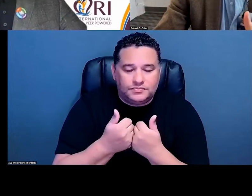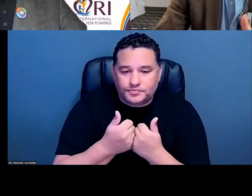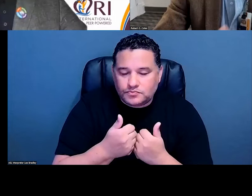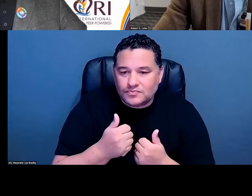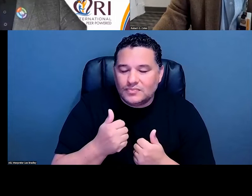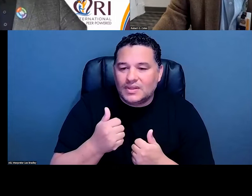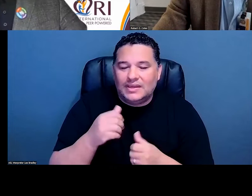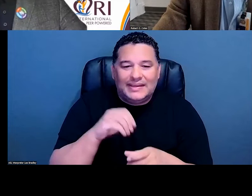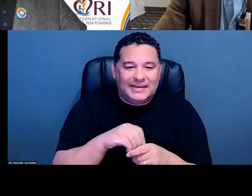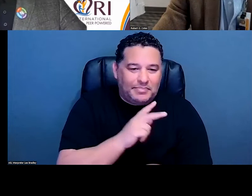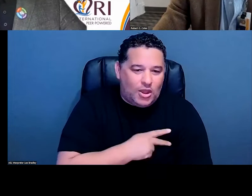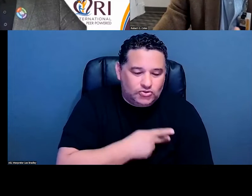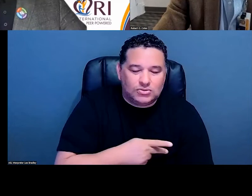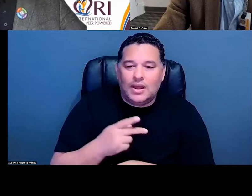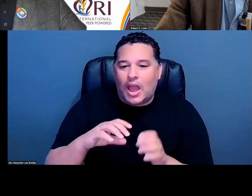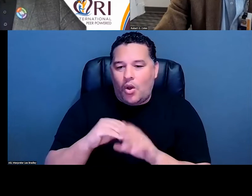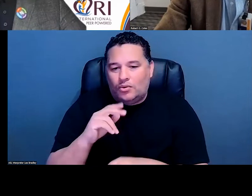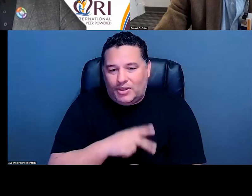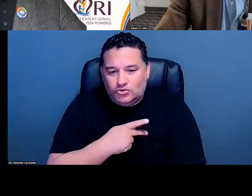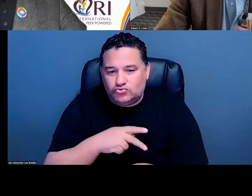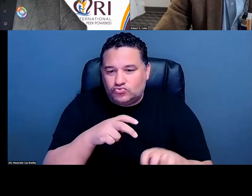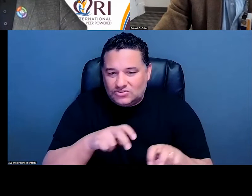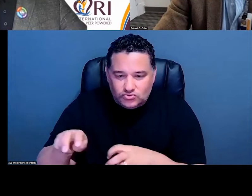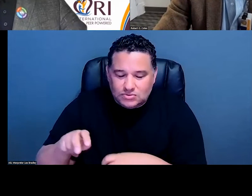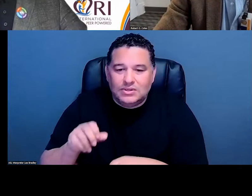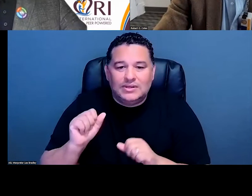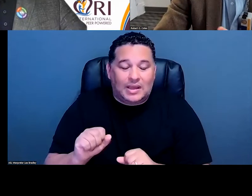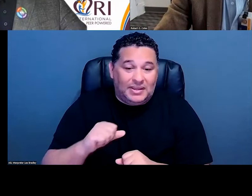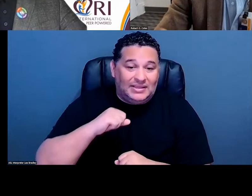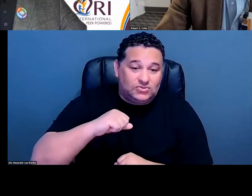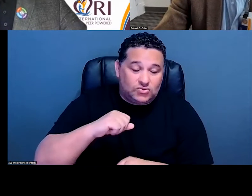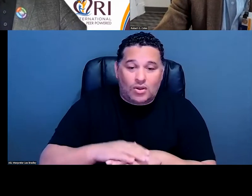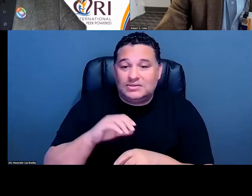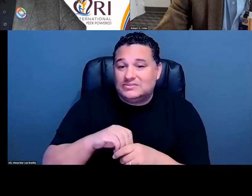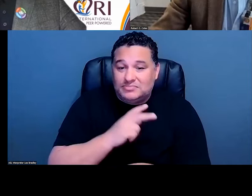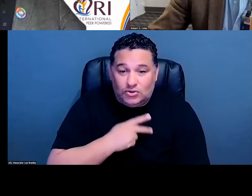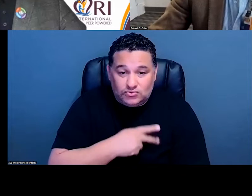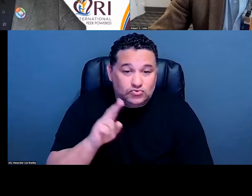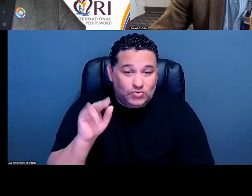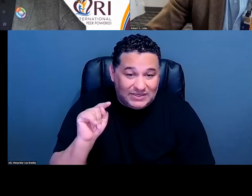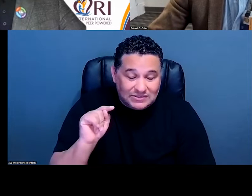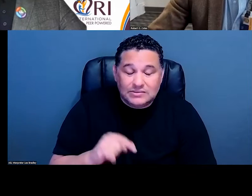CLINICS AROUND CAN BE HELPFUL, SINCE ONE OF THE CHALLENGES WITH THE MEDICATION IS THE IN PATIENT, OUTPATIENT